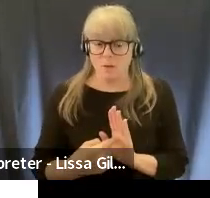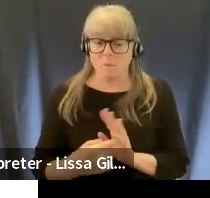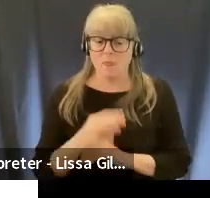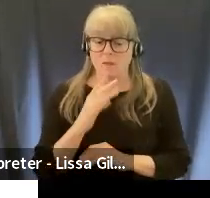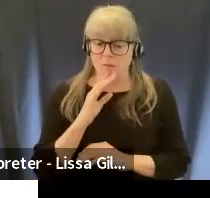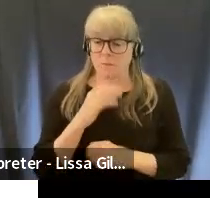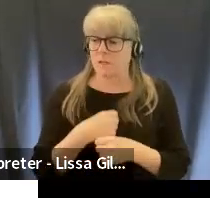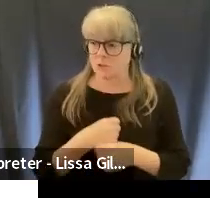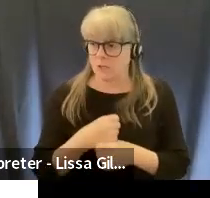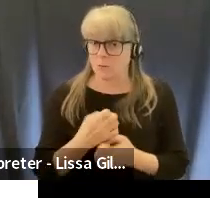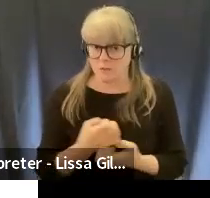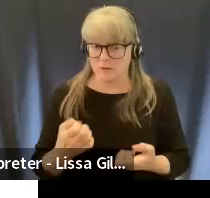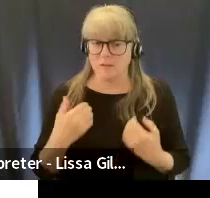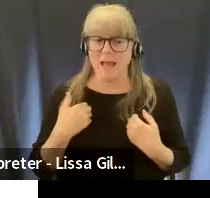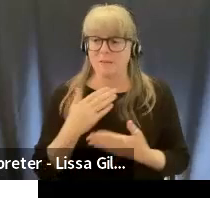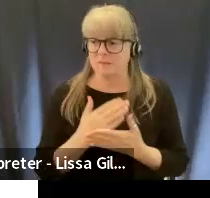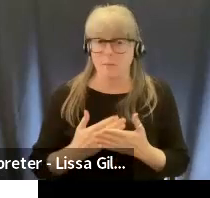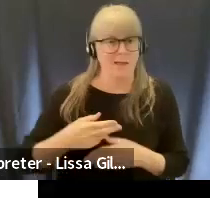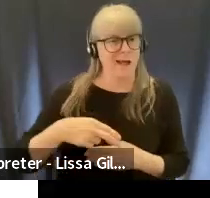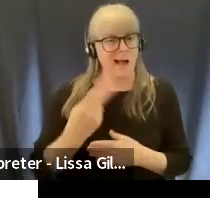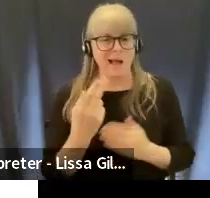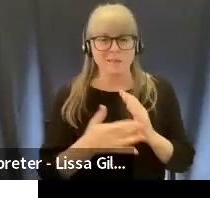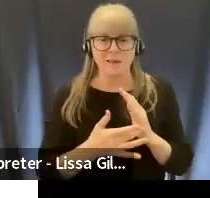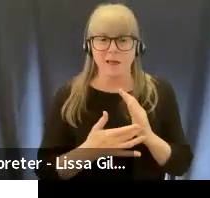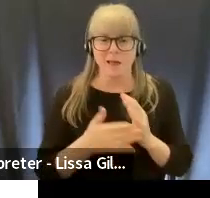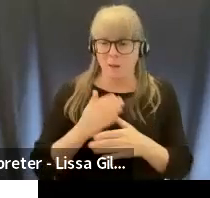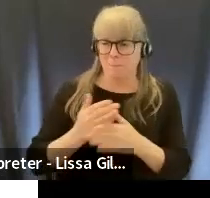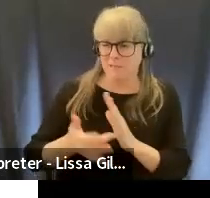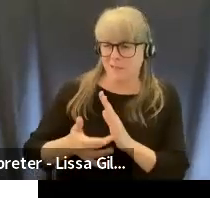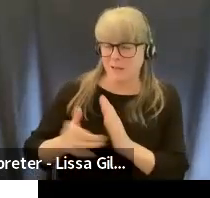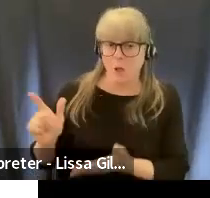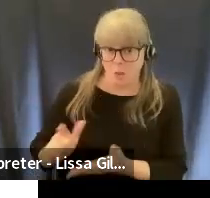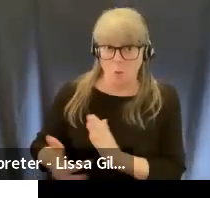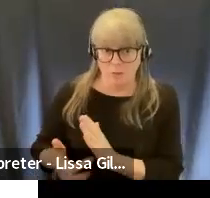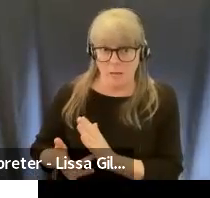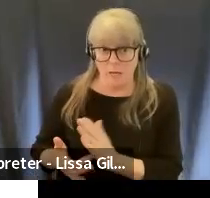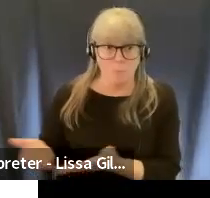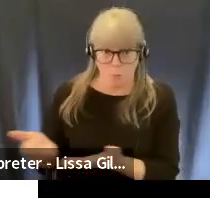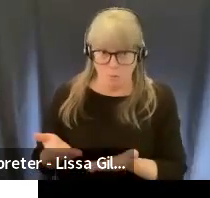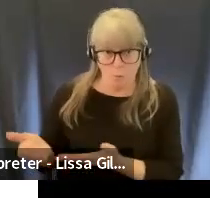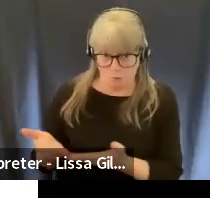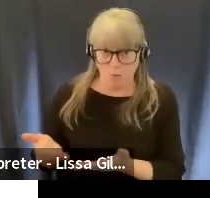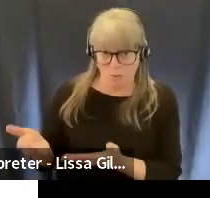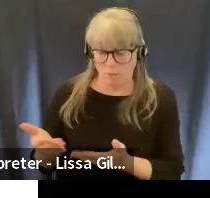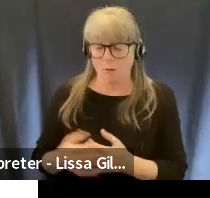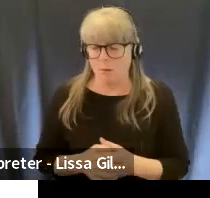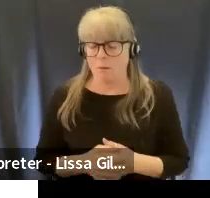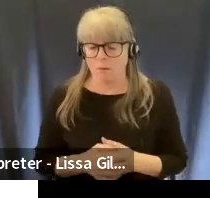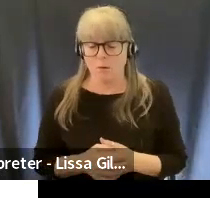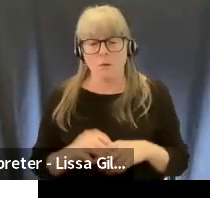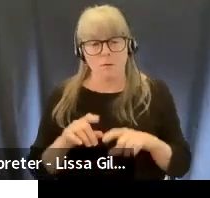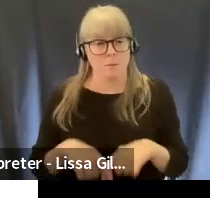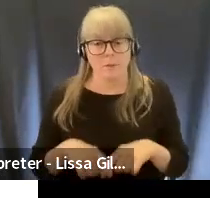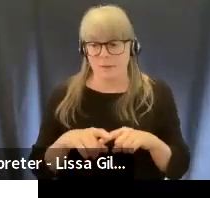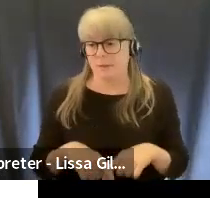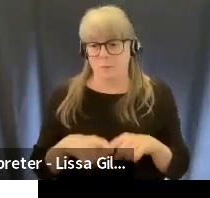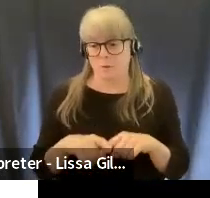There are some that are high tech that are mid tech, and even low tech and portable speech, generating devices dependent upon what's needed.